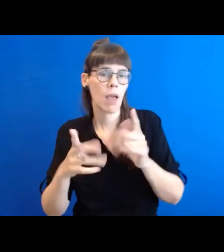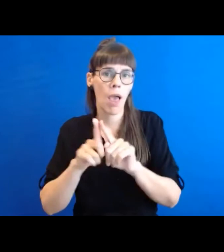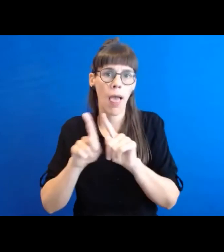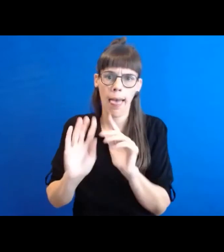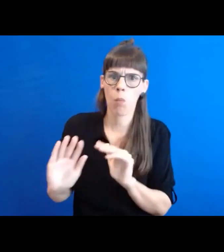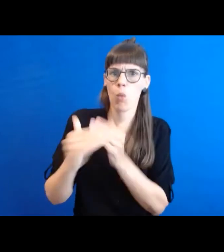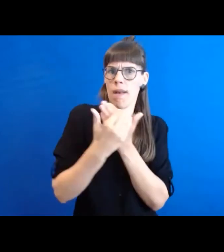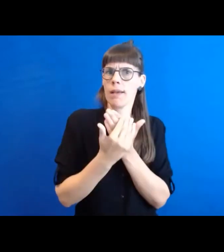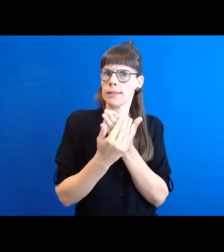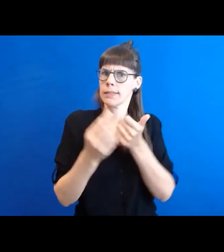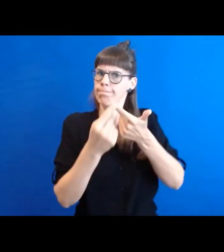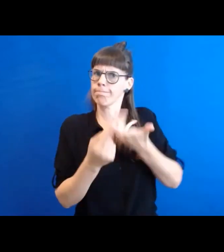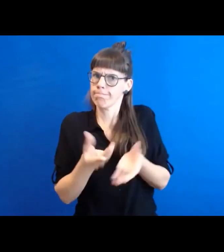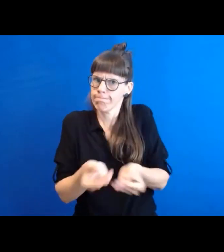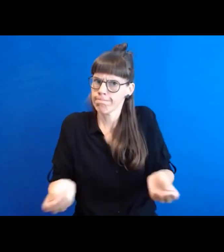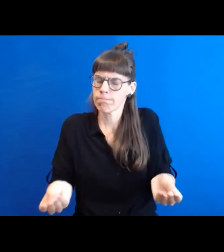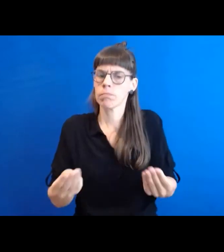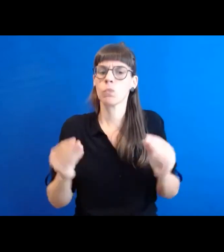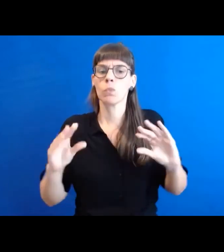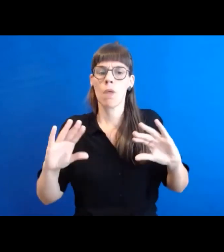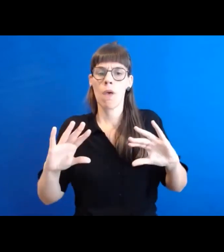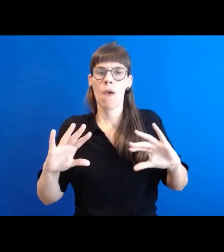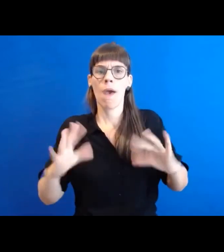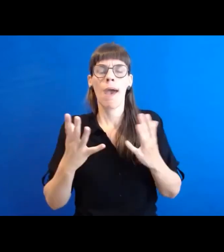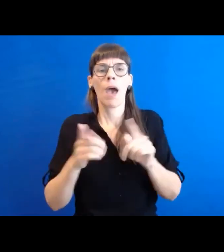reasonable accommodation options to access registration